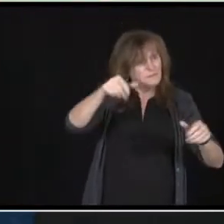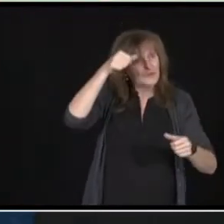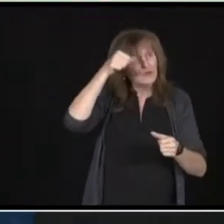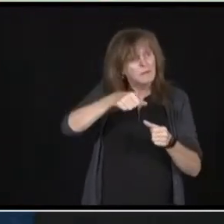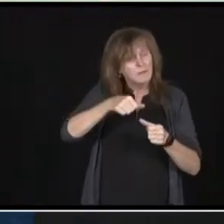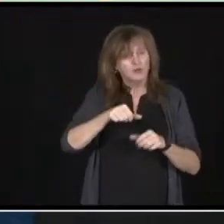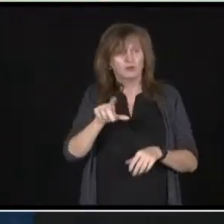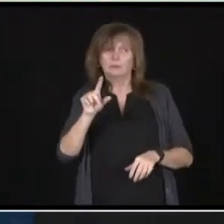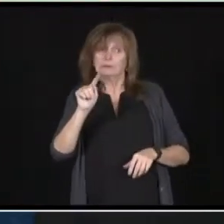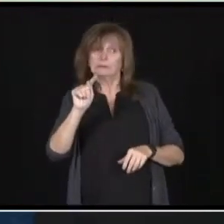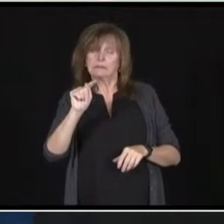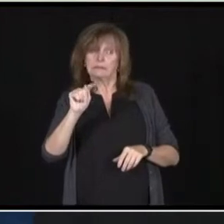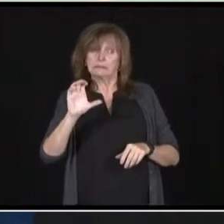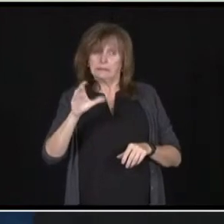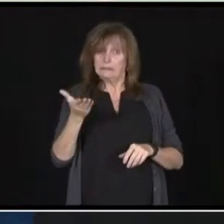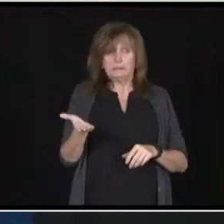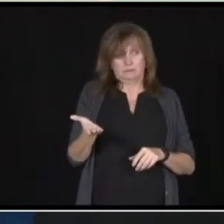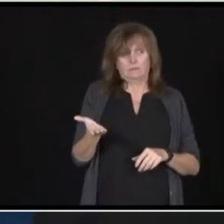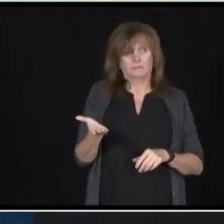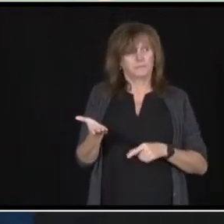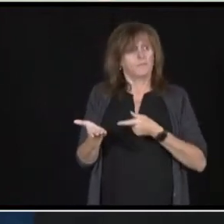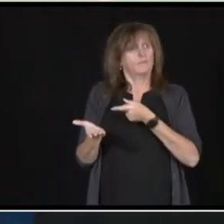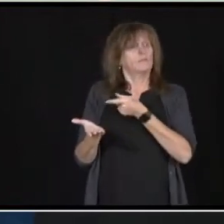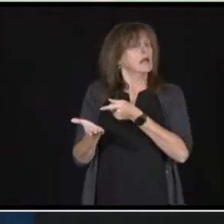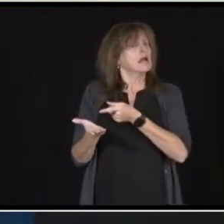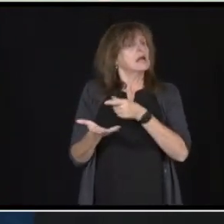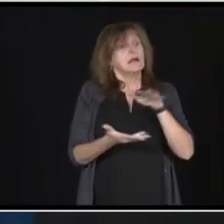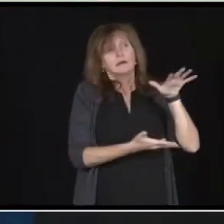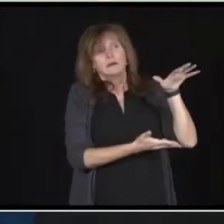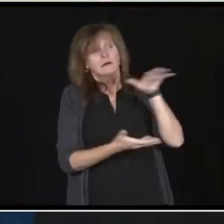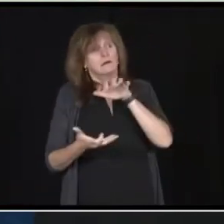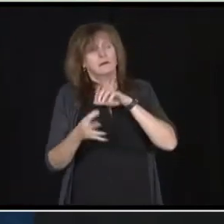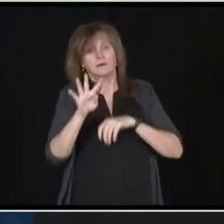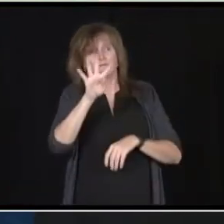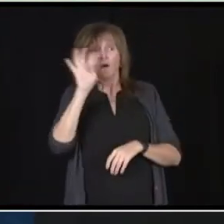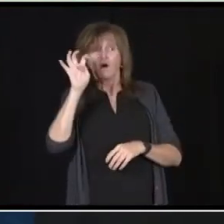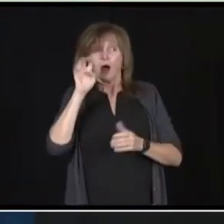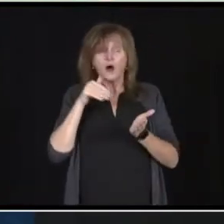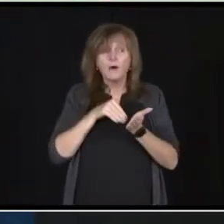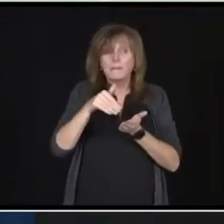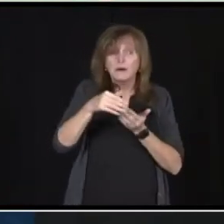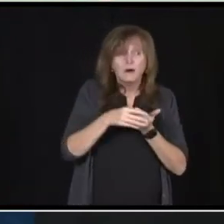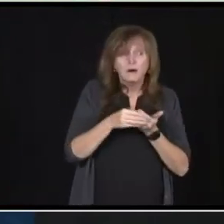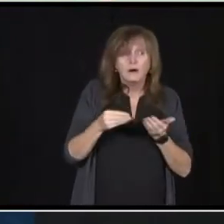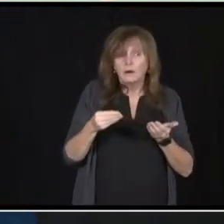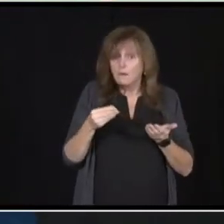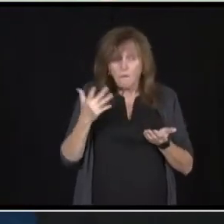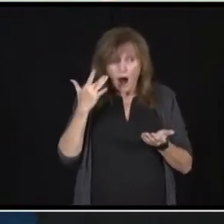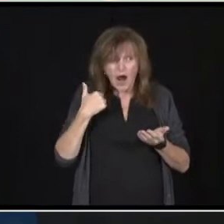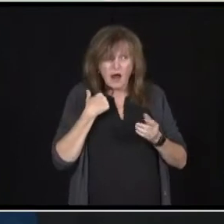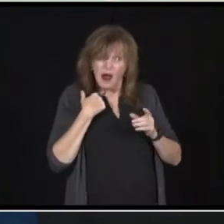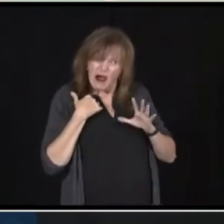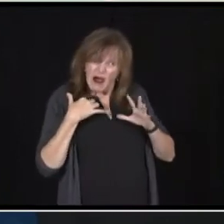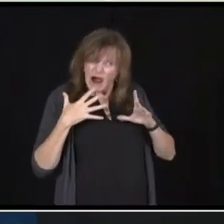And also, I just want to remind Toronto in the TTC, they ended up getting $400 million. Because of how hard we fought.